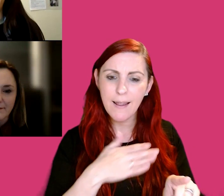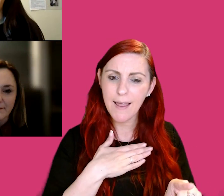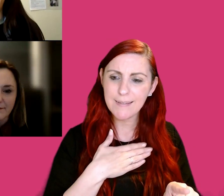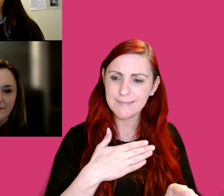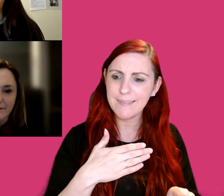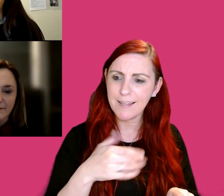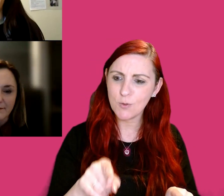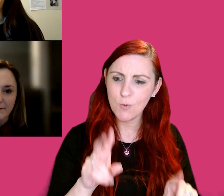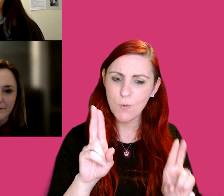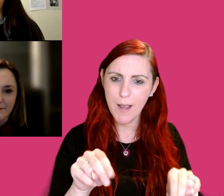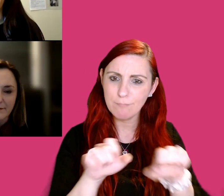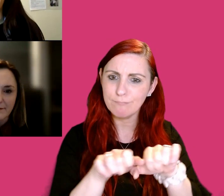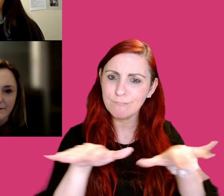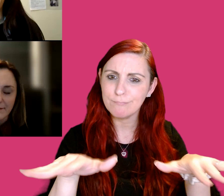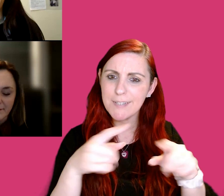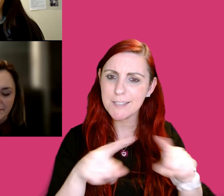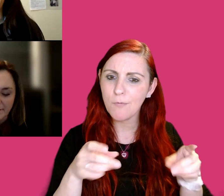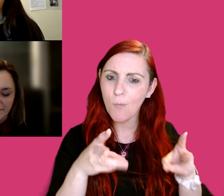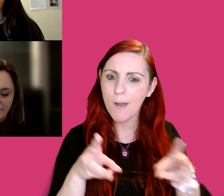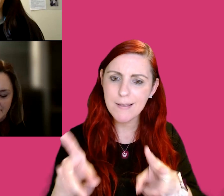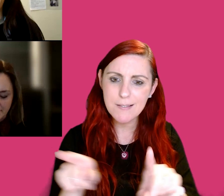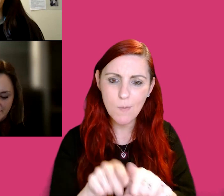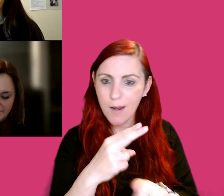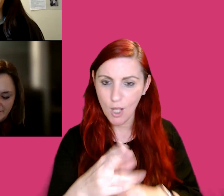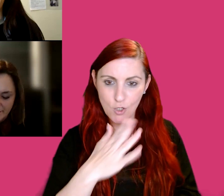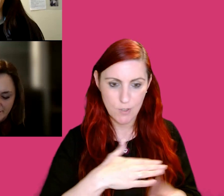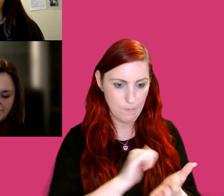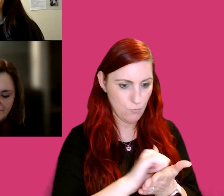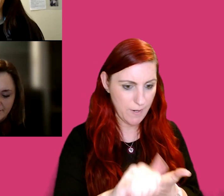disseminate it in different ways it's not it's not only a print you can also put on Instagram did I